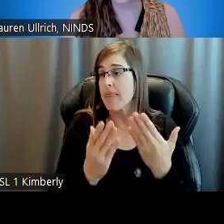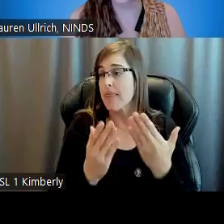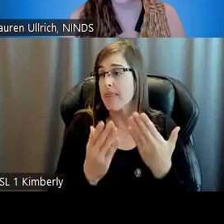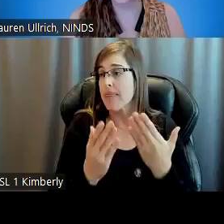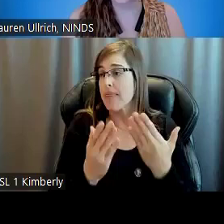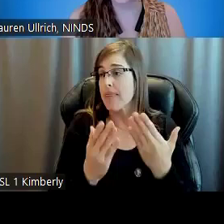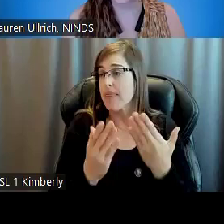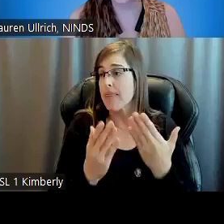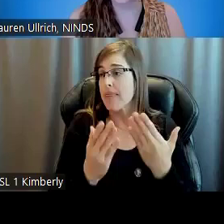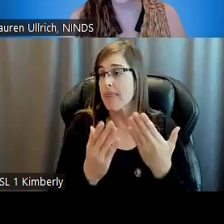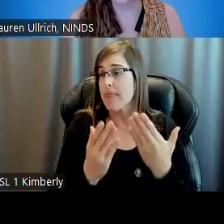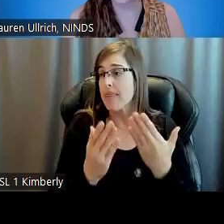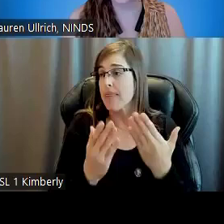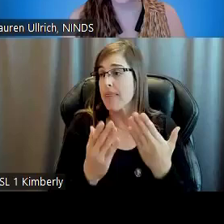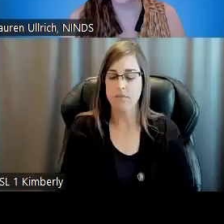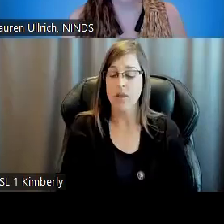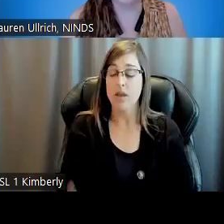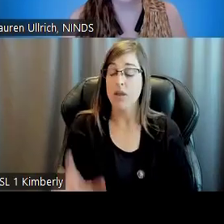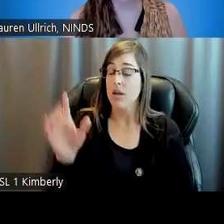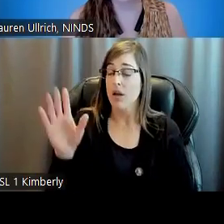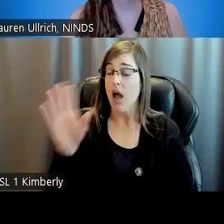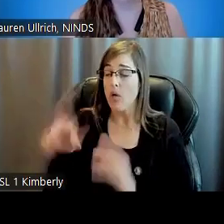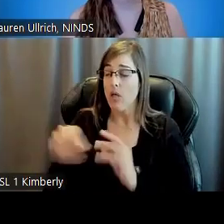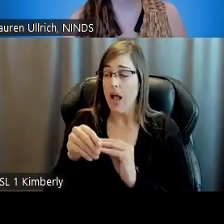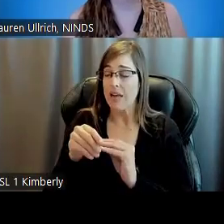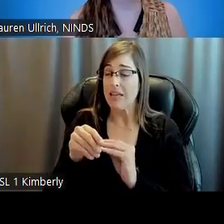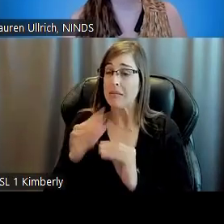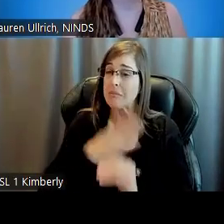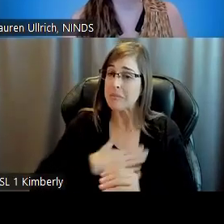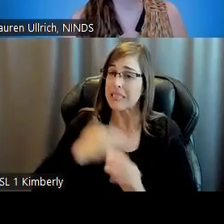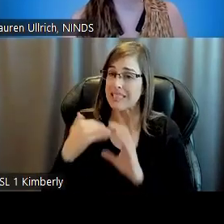institute that will .. . Ashlee Van't Veer, PhD: Give it like a week for us to respond